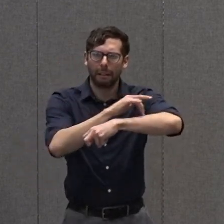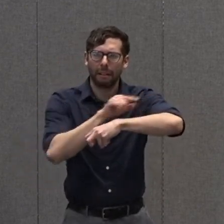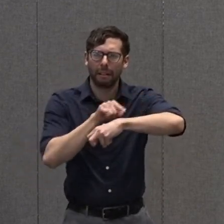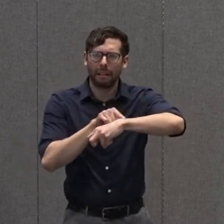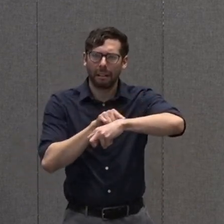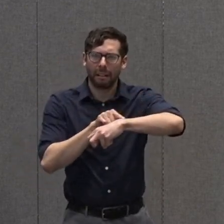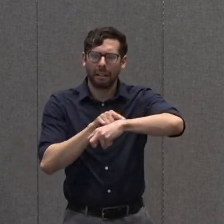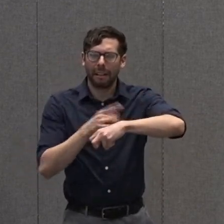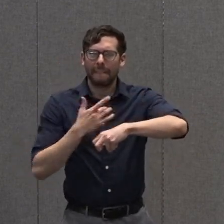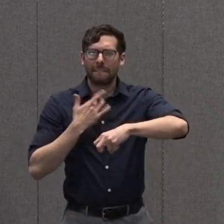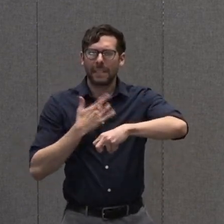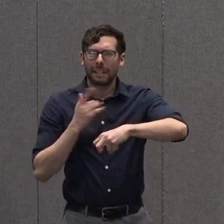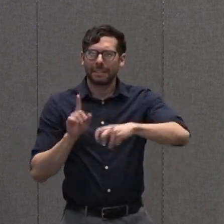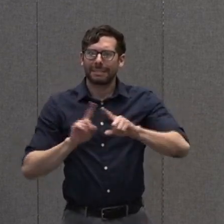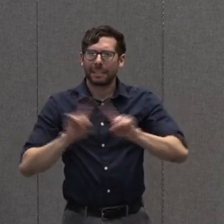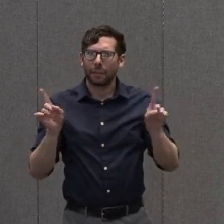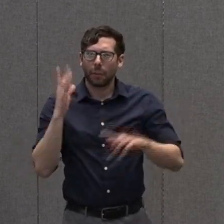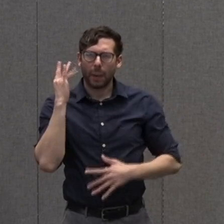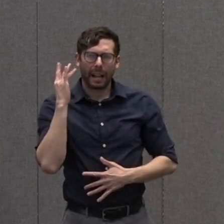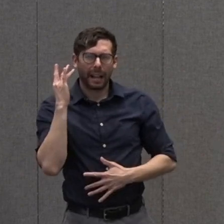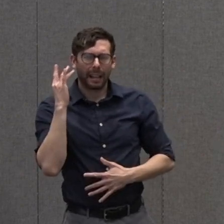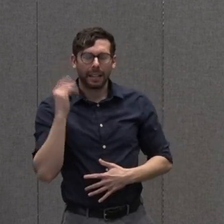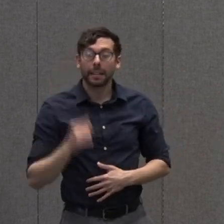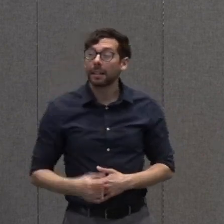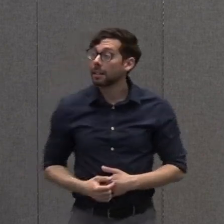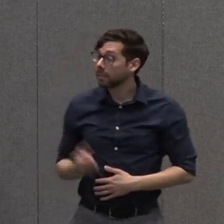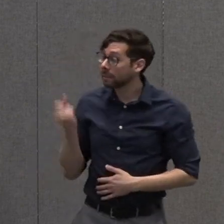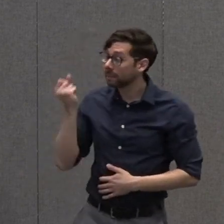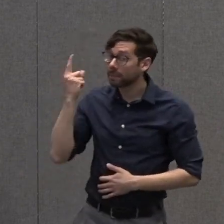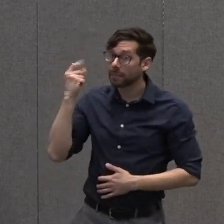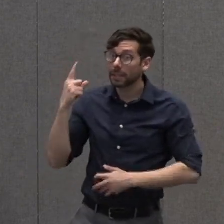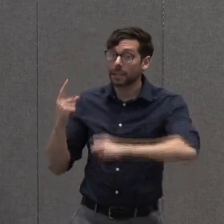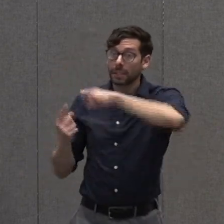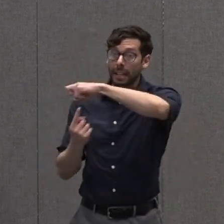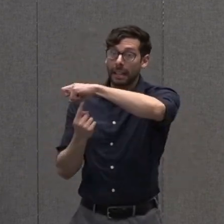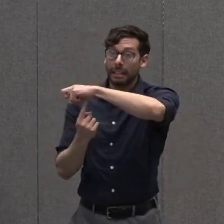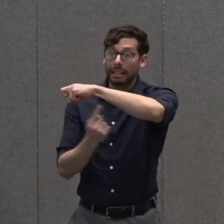are used more in locomotion, in moving. Okay, so they help him move along the ground.